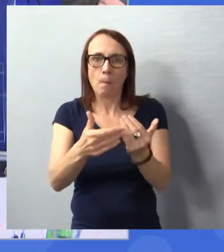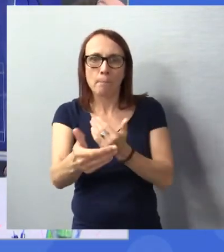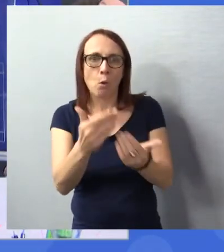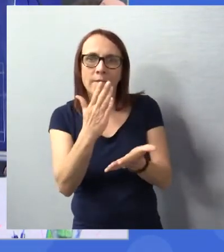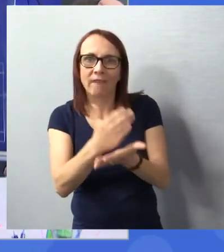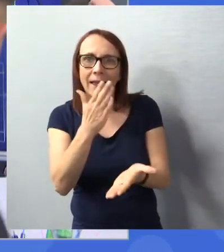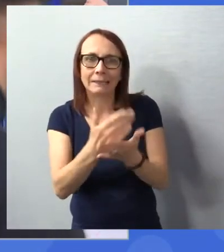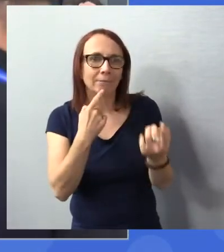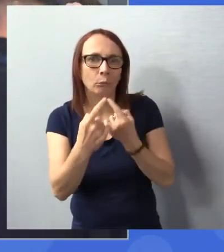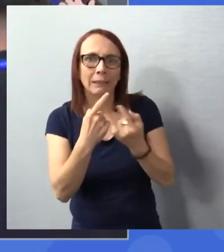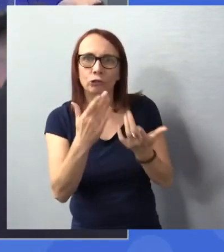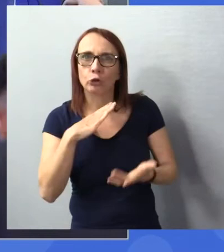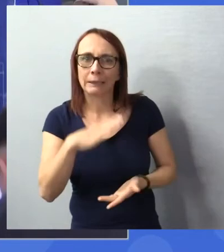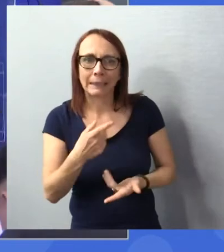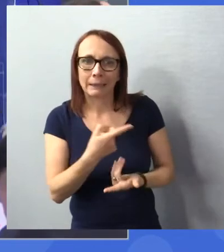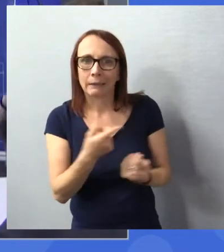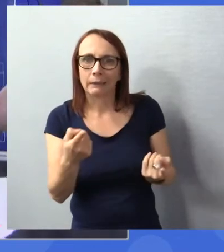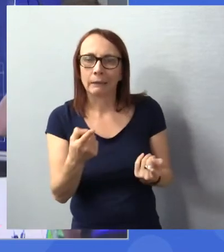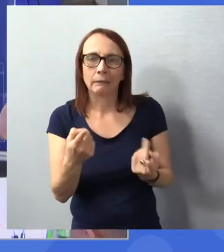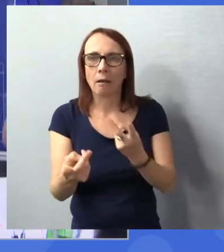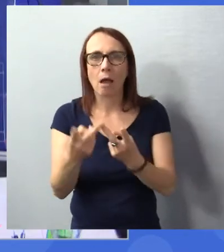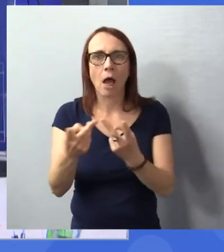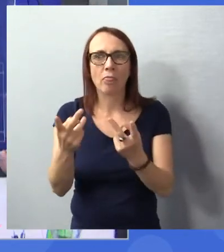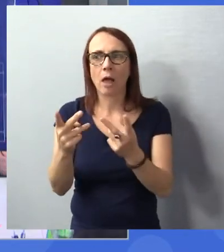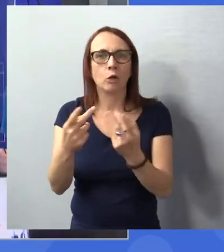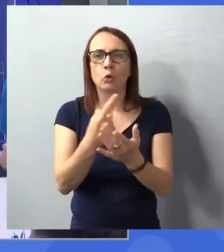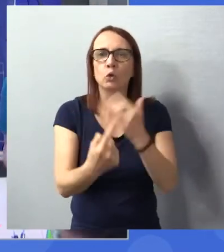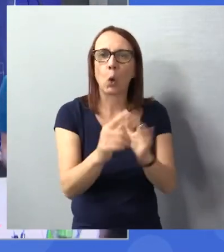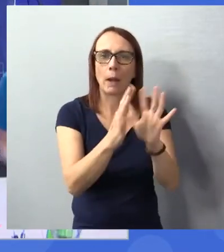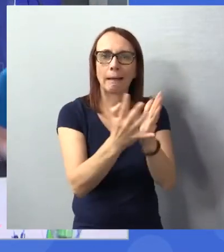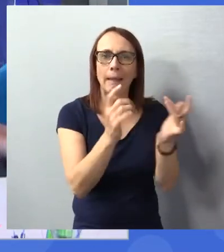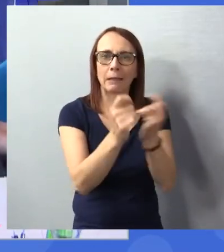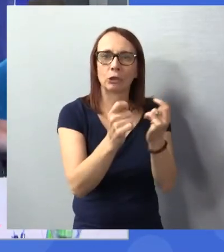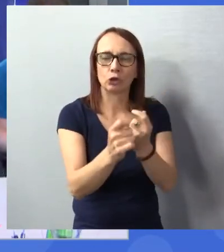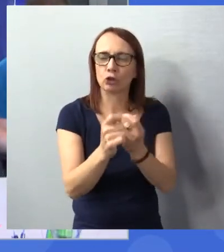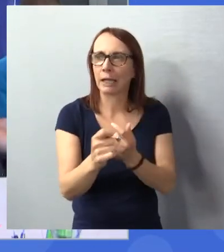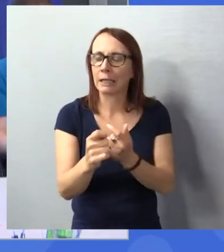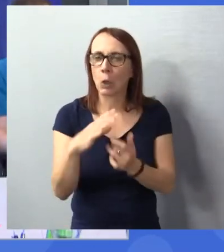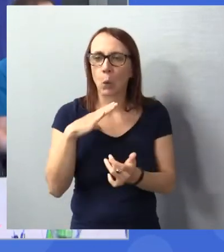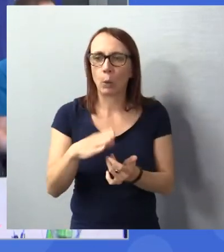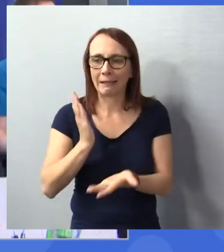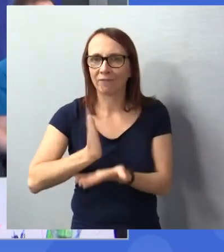information on the other issues that were discussed not just climate change fail to get a lot of factual information but we need much more of that kind of